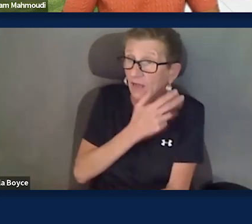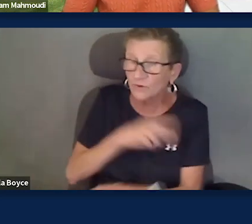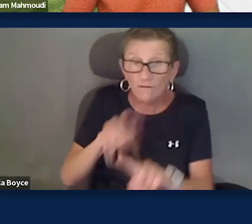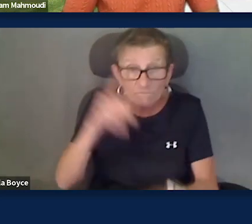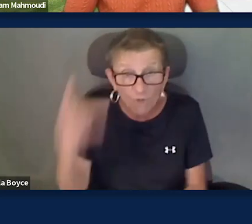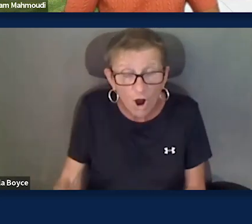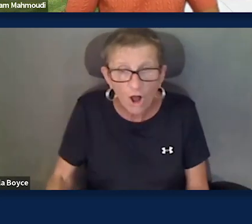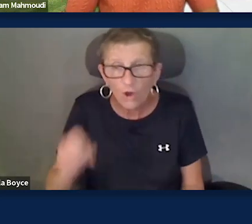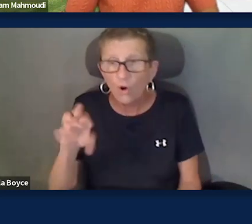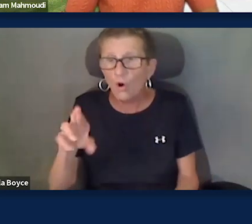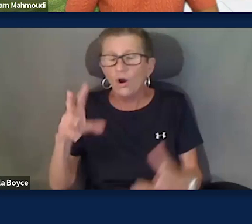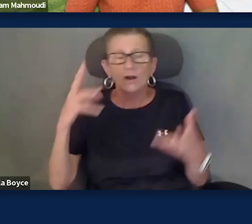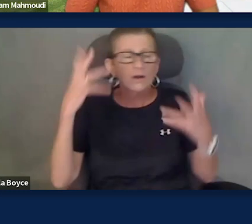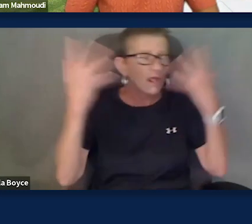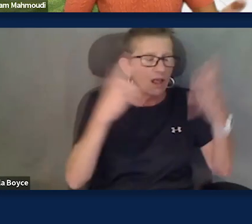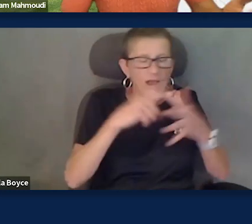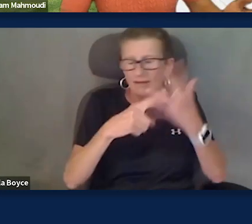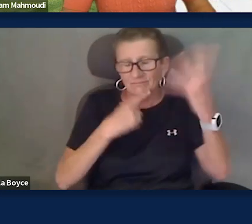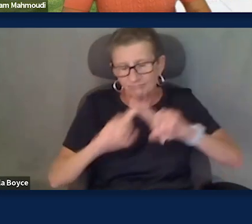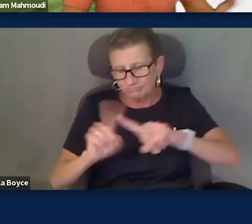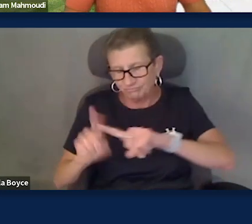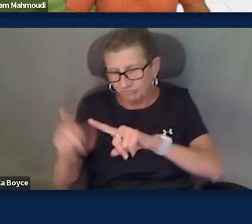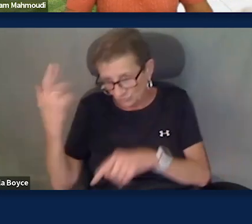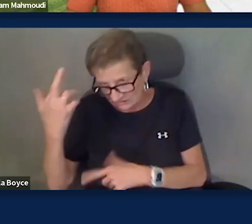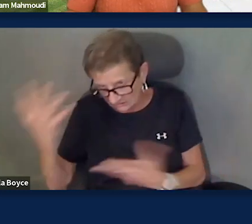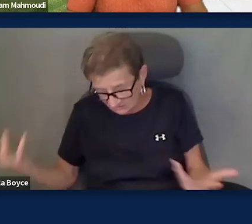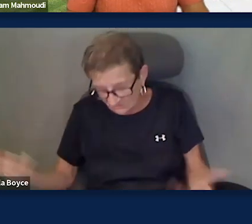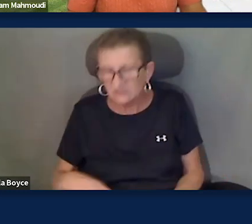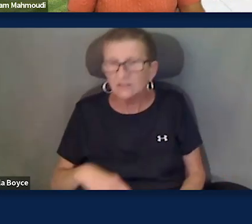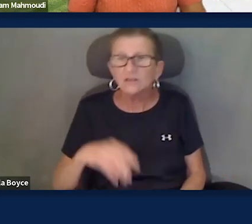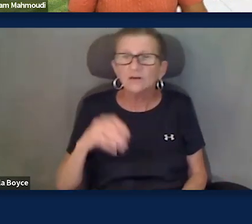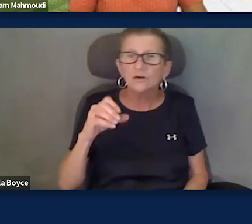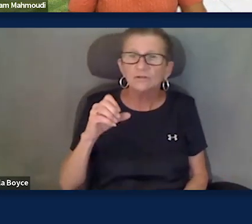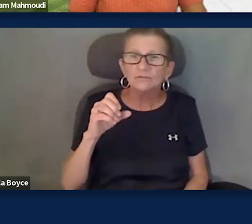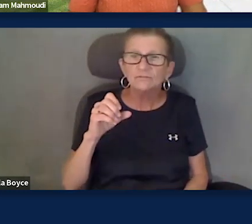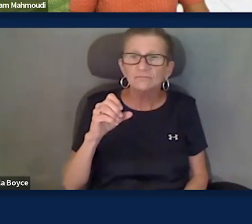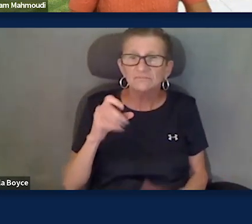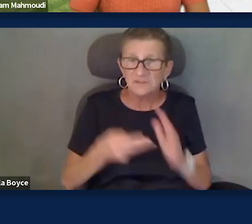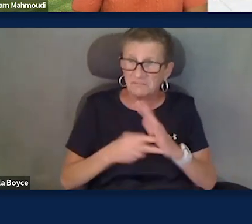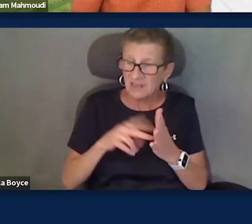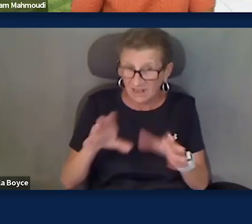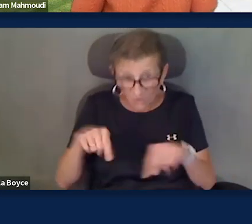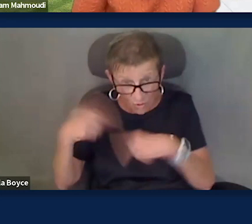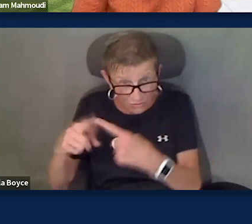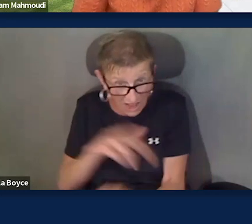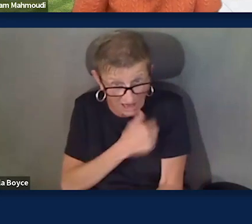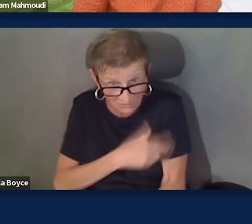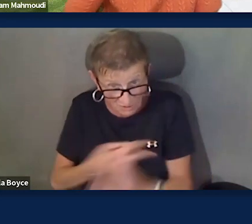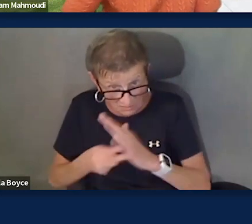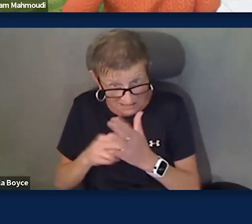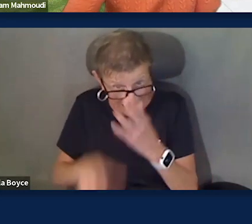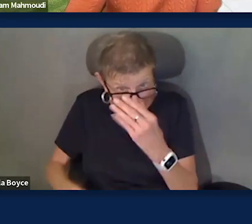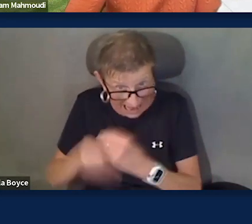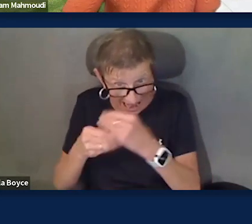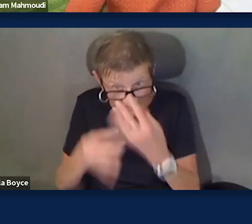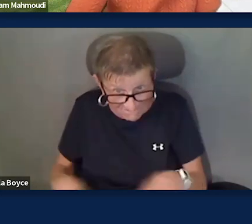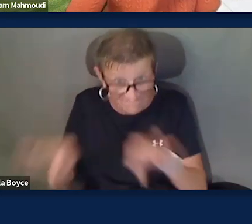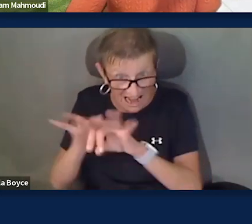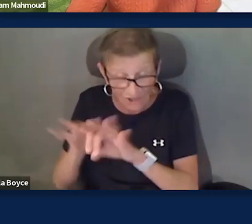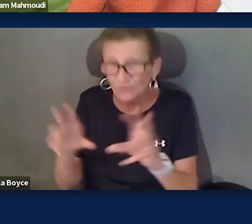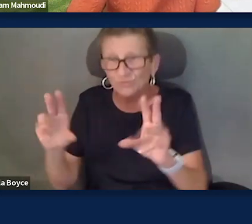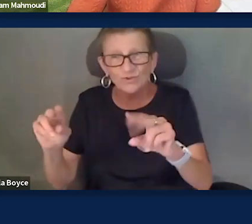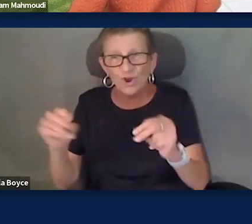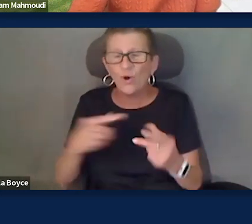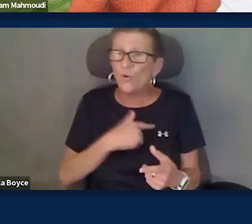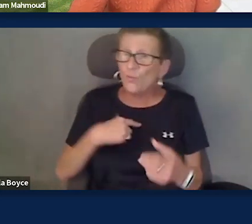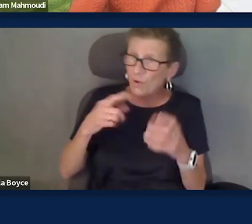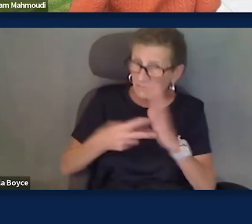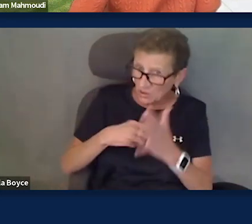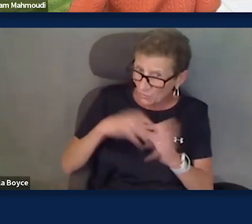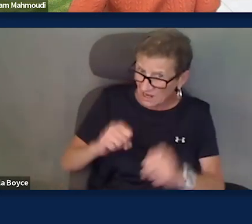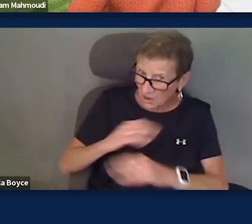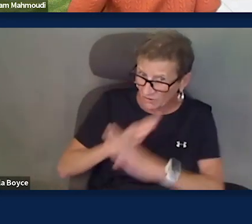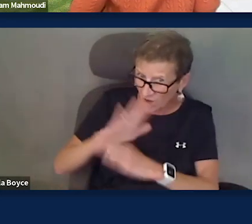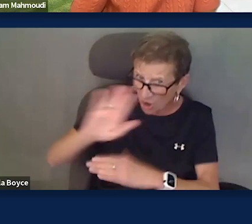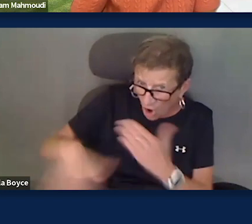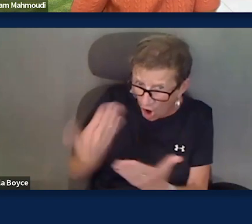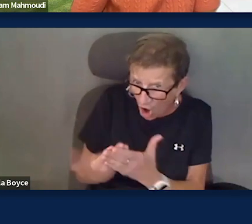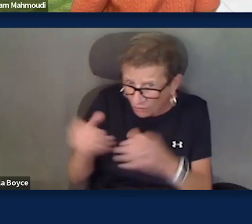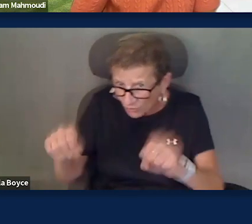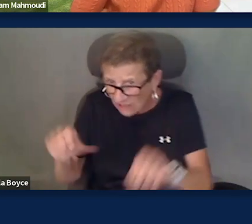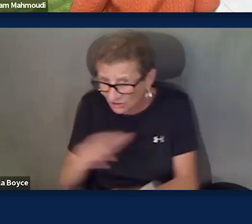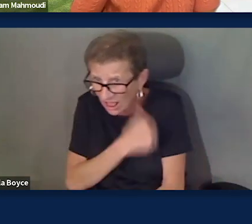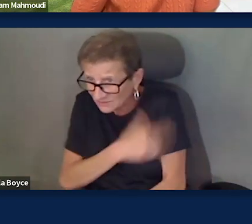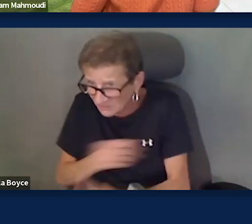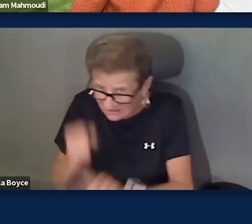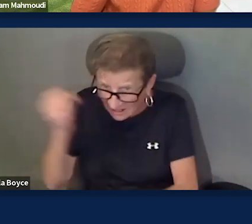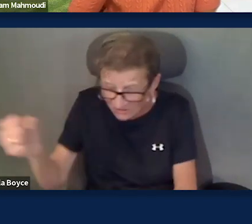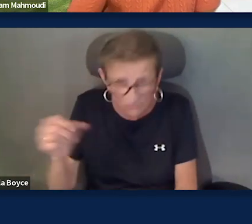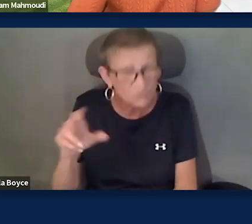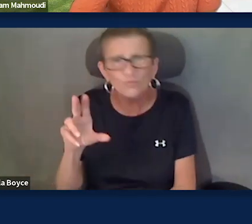So, they're not value-added services. It's true that we cannot avoid all potentially preventable hospitalizations, but majority of them are avoidable.